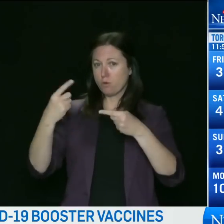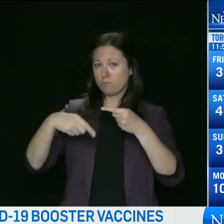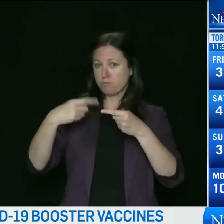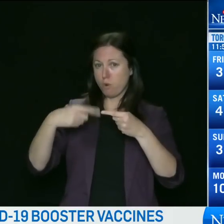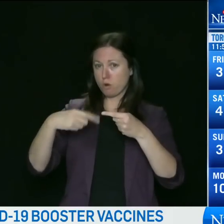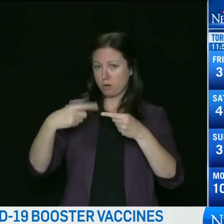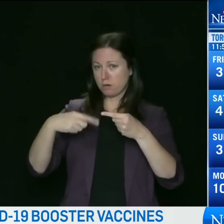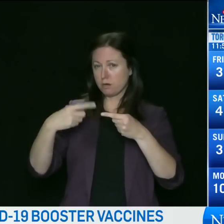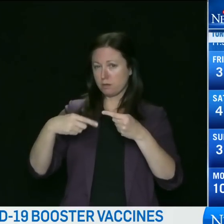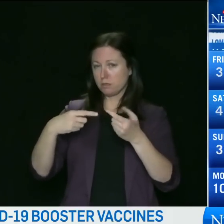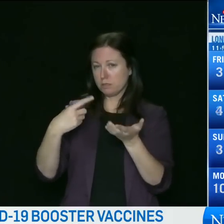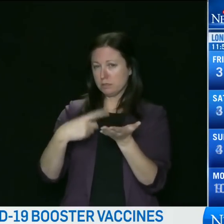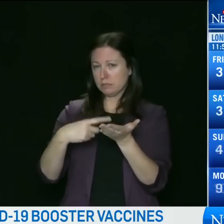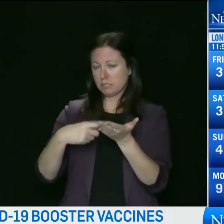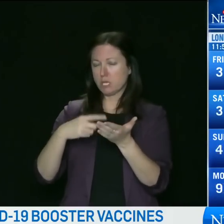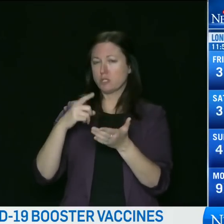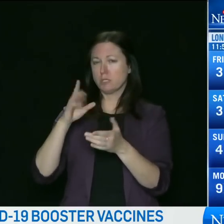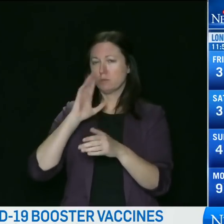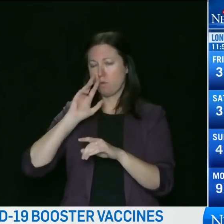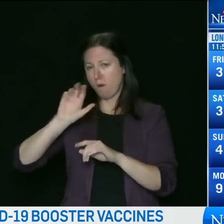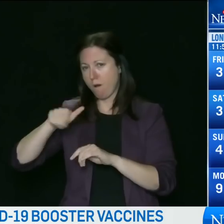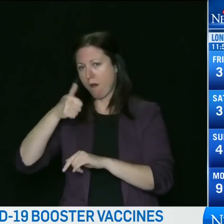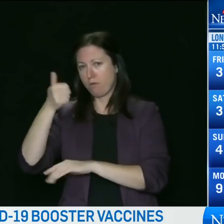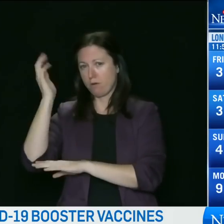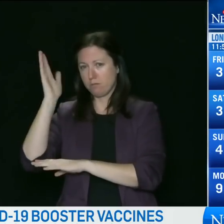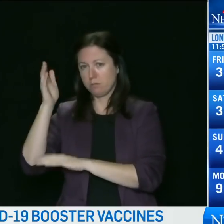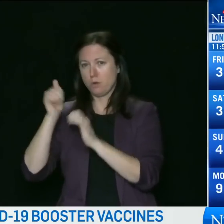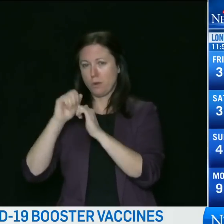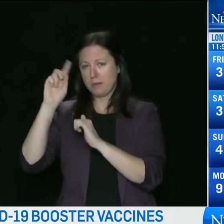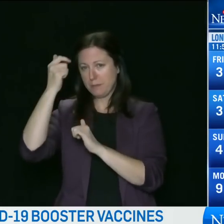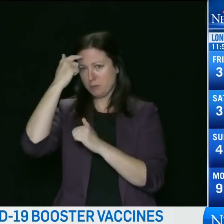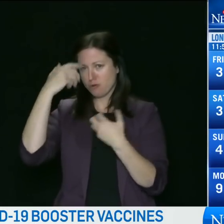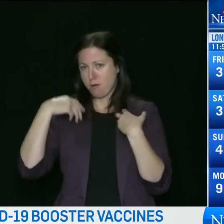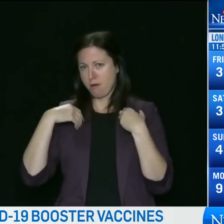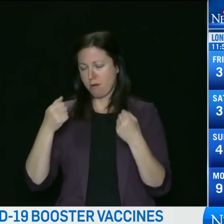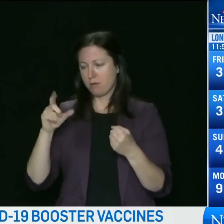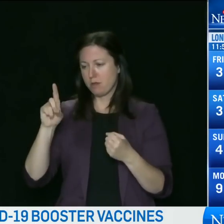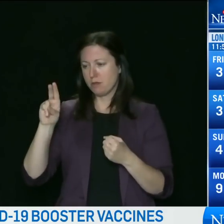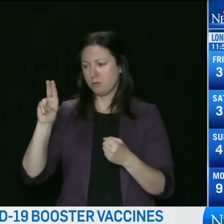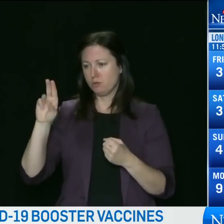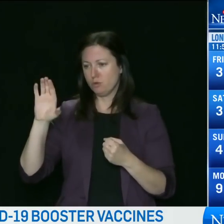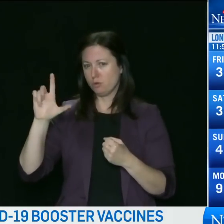AND WE WILL ALSO BE DISCUSSING,